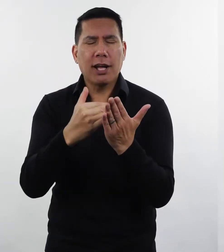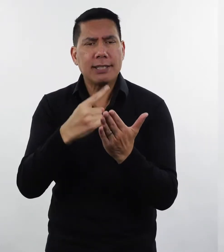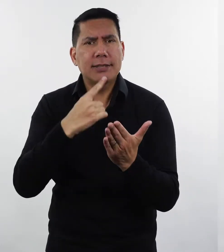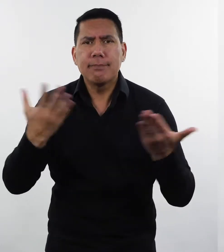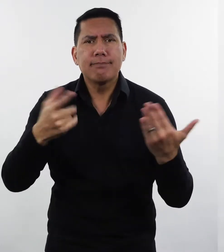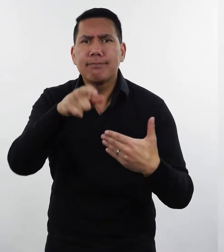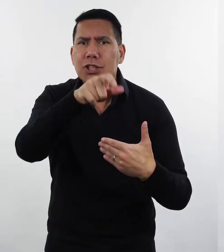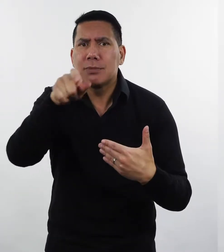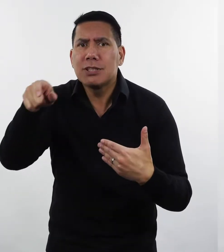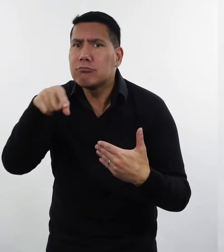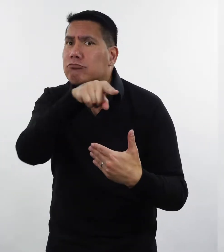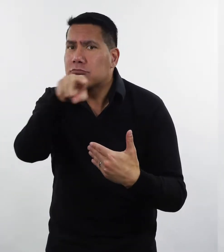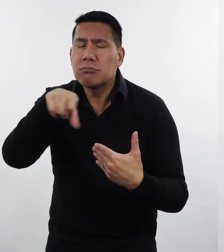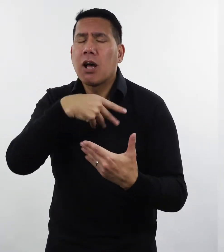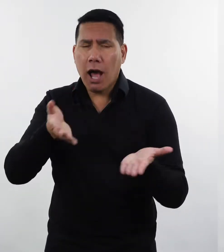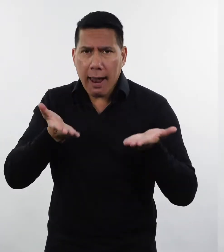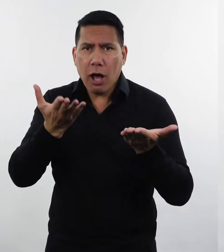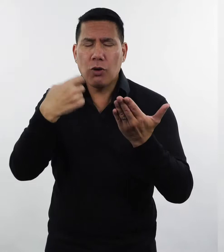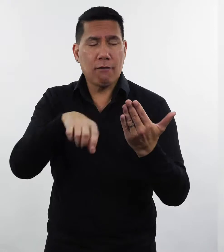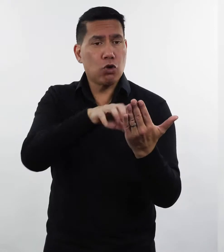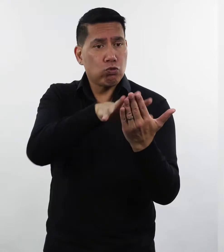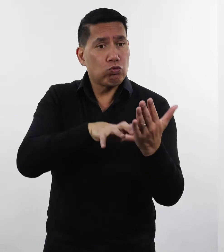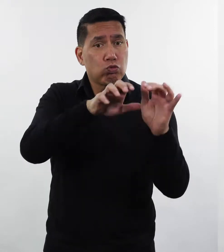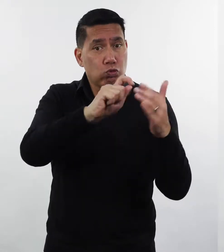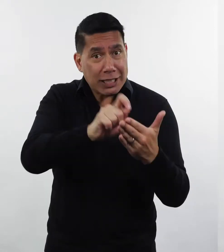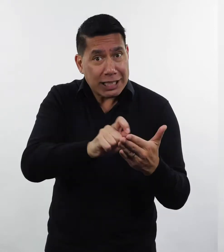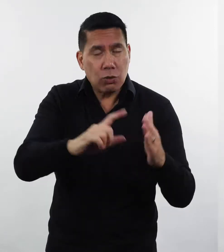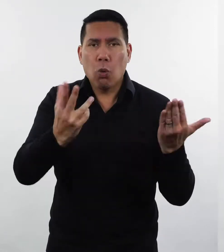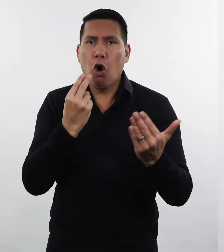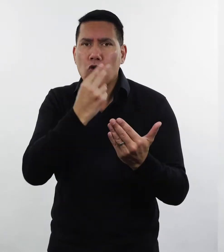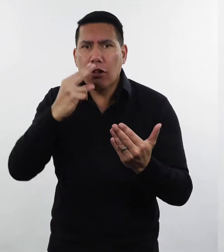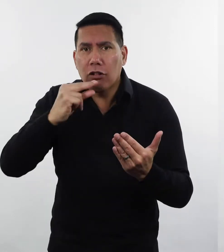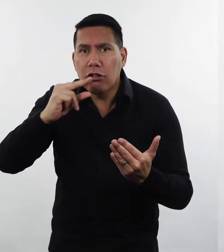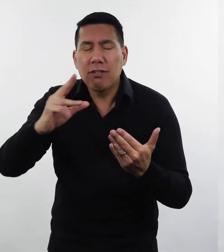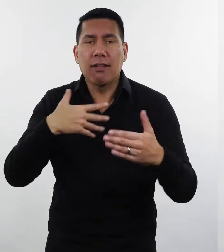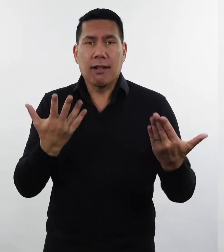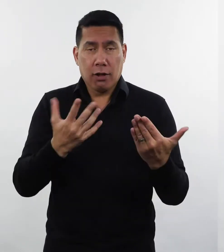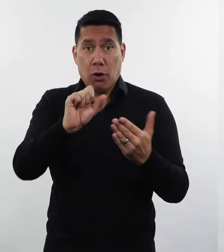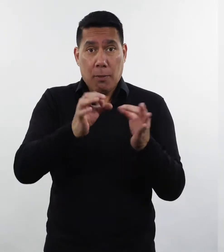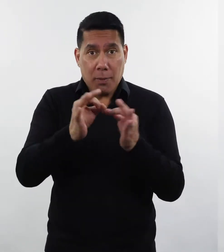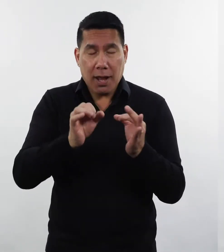entitled to written and oral versions of their plan in ‘the language of their choice’.